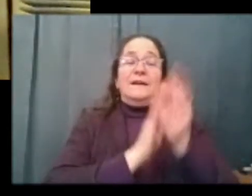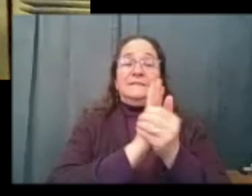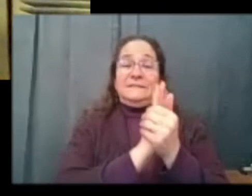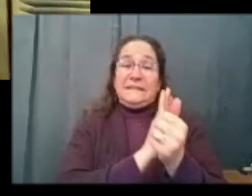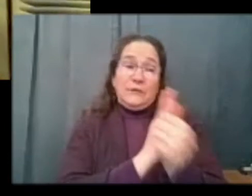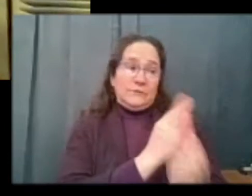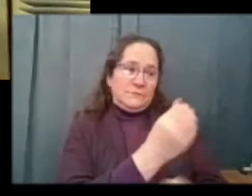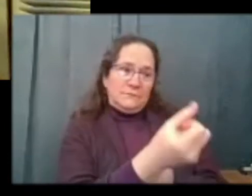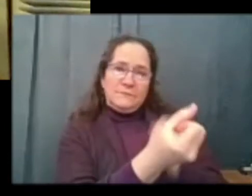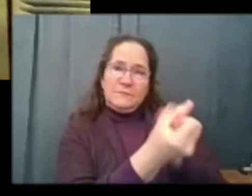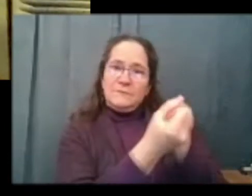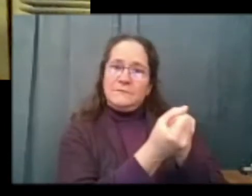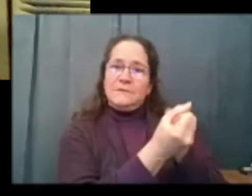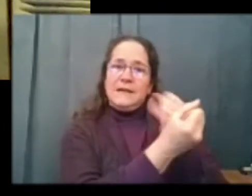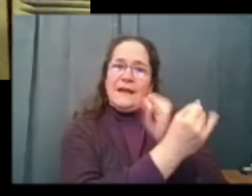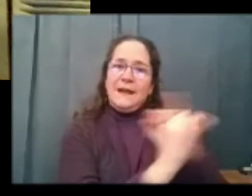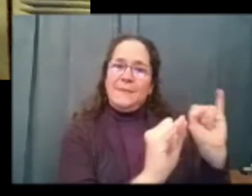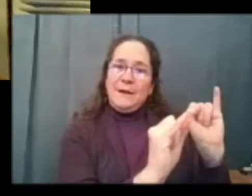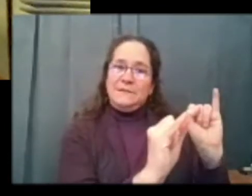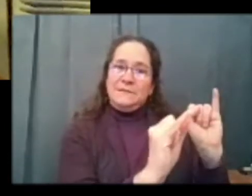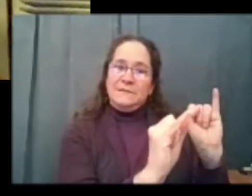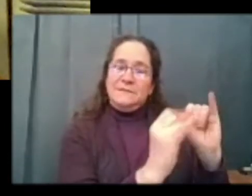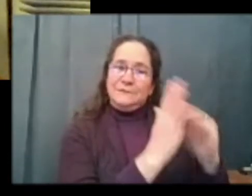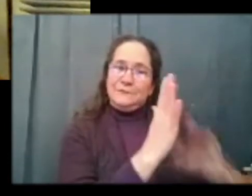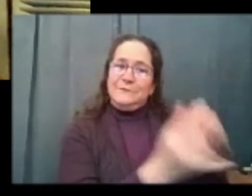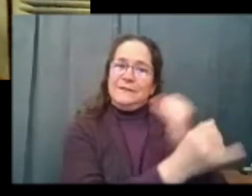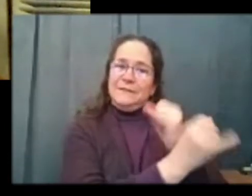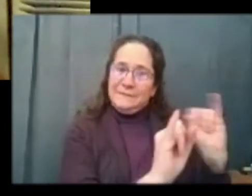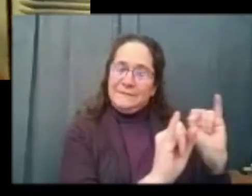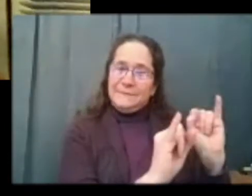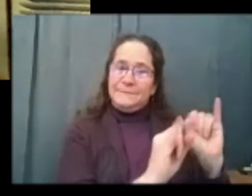independence for the individual build off